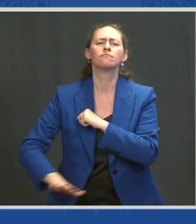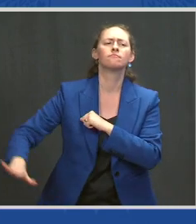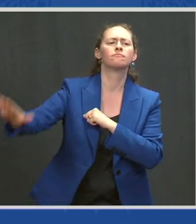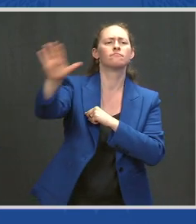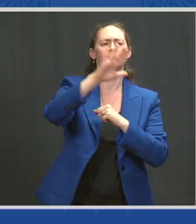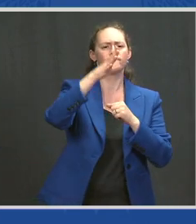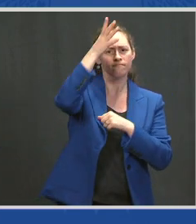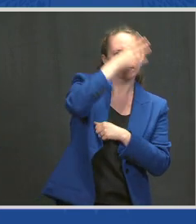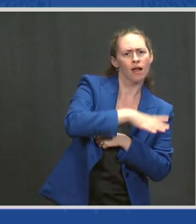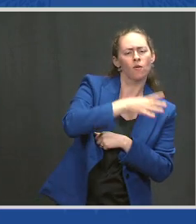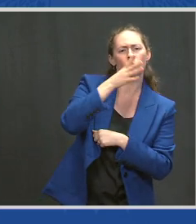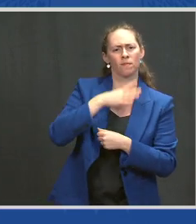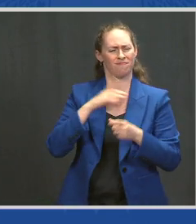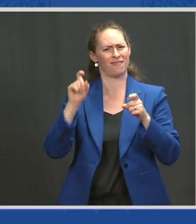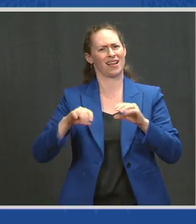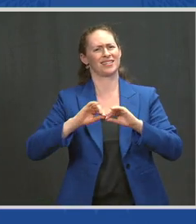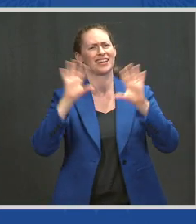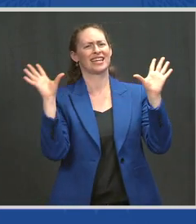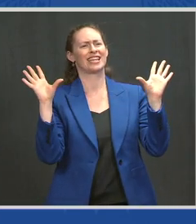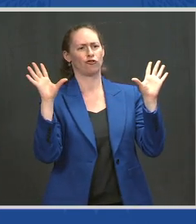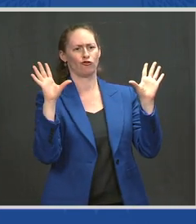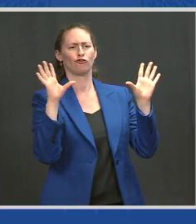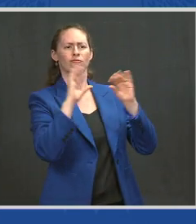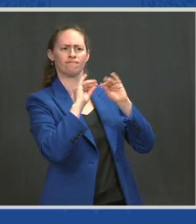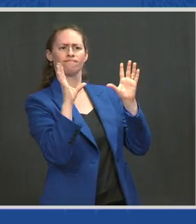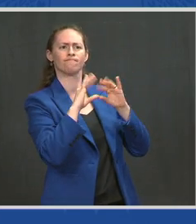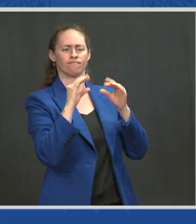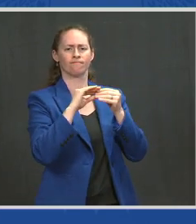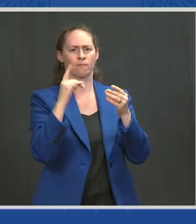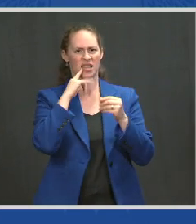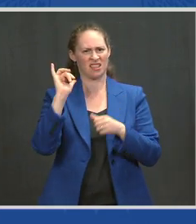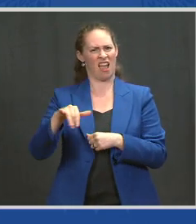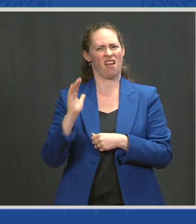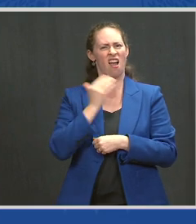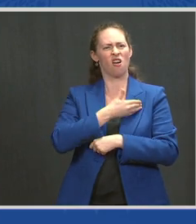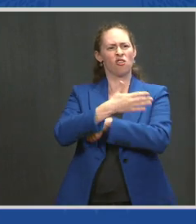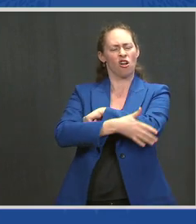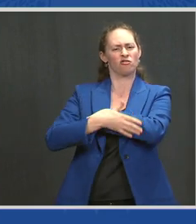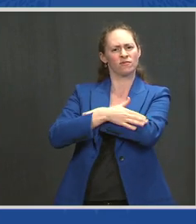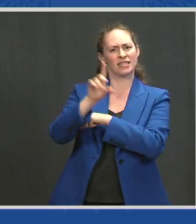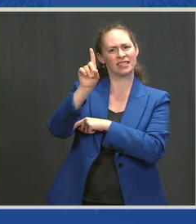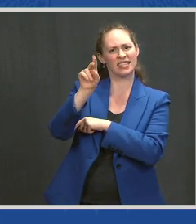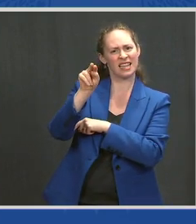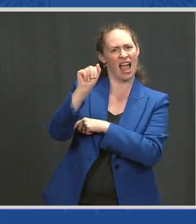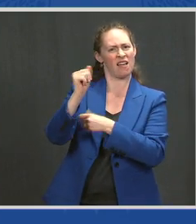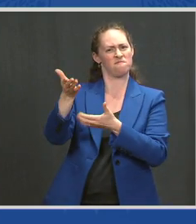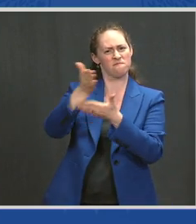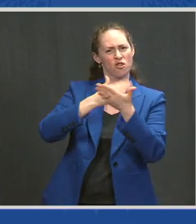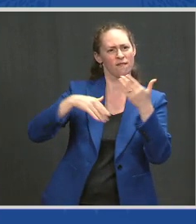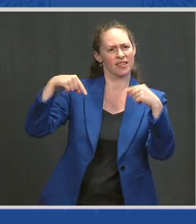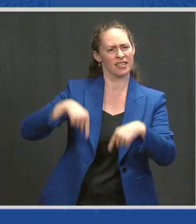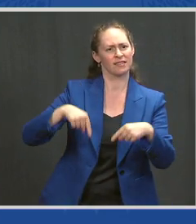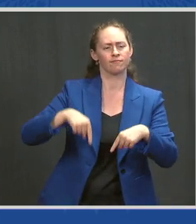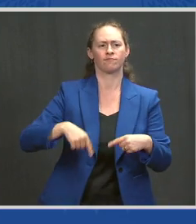That's just part of the DNA of our country. So, human rights is going to always be on the table, I told him.